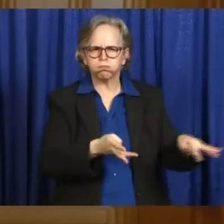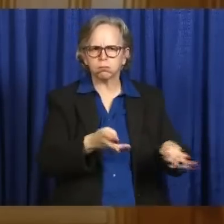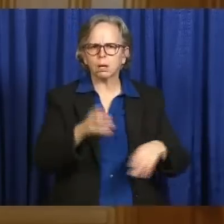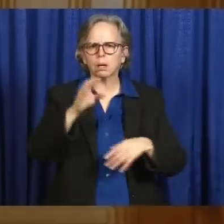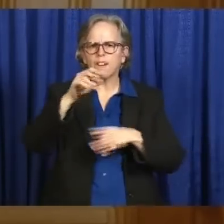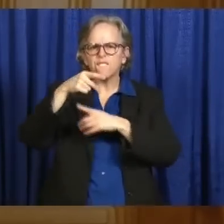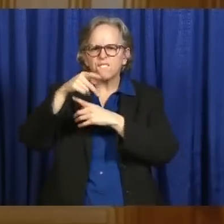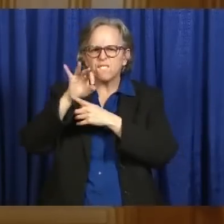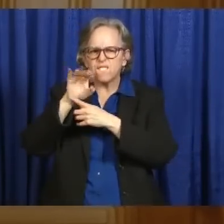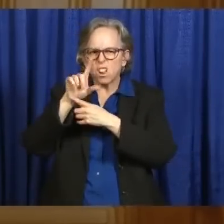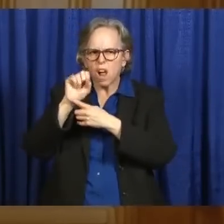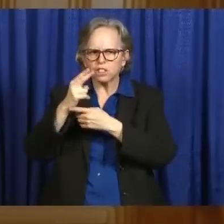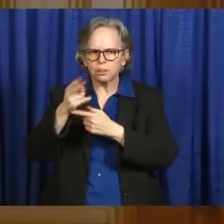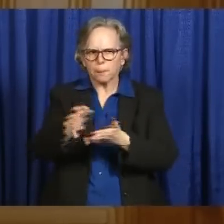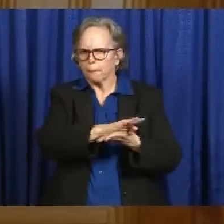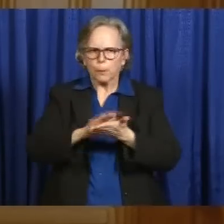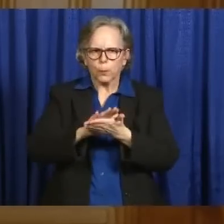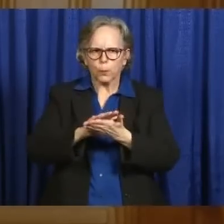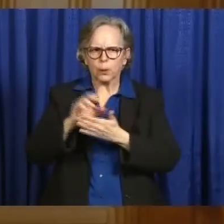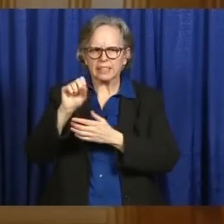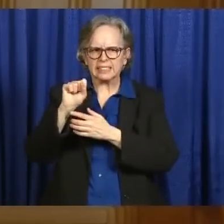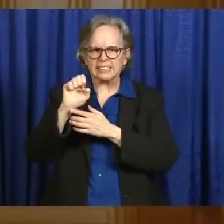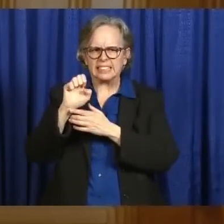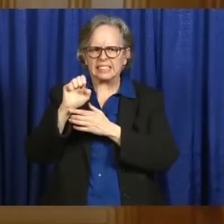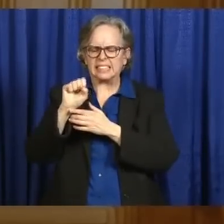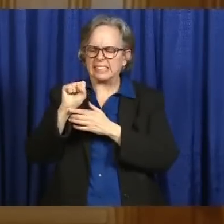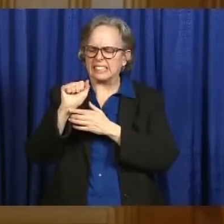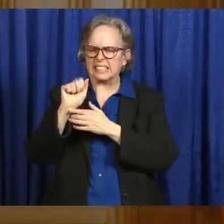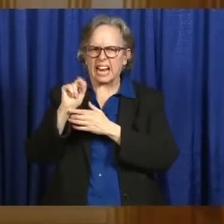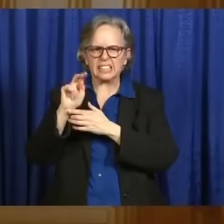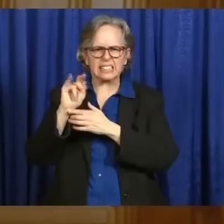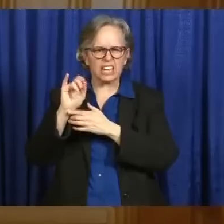BE GUIDANCE TO HELP MINIMIZE WATER QUALITY DEGRADATION DUE TO